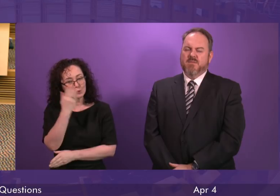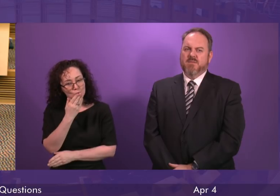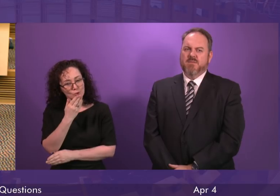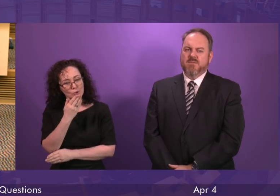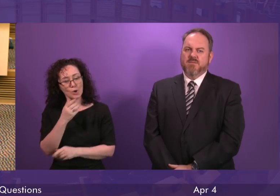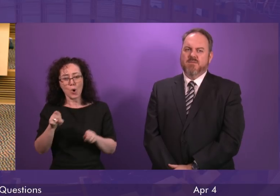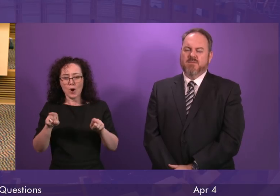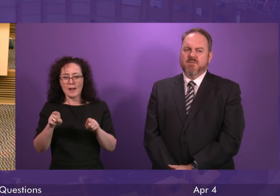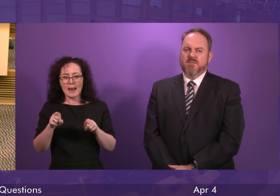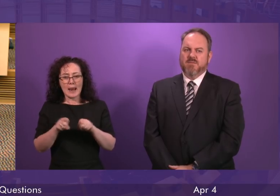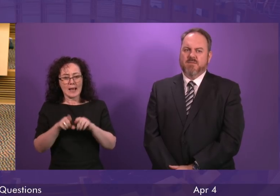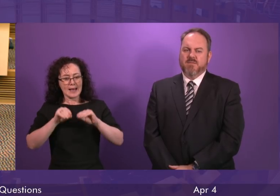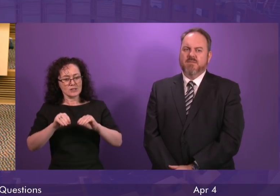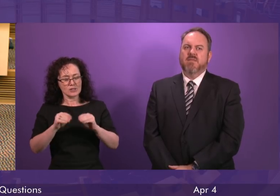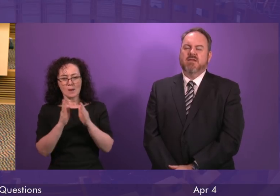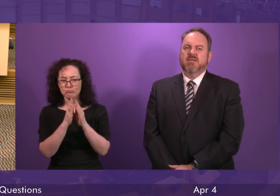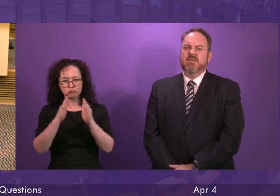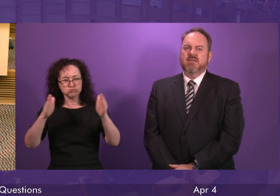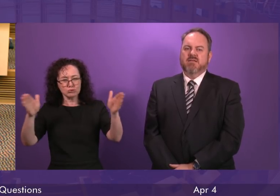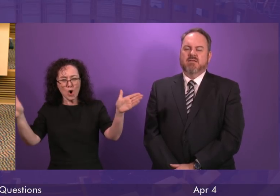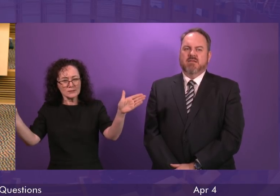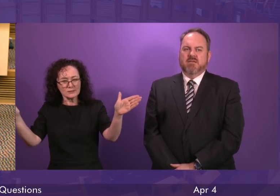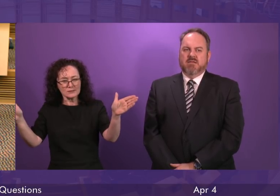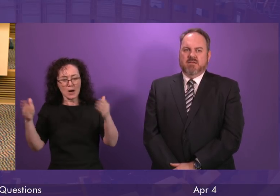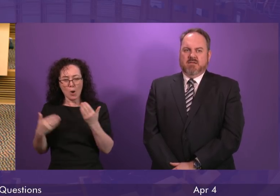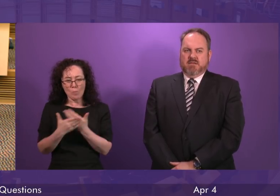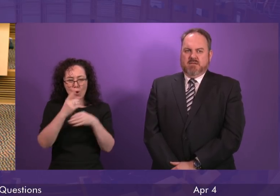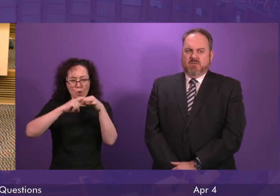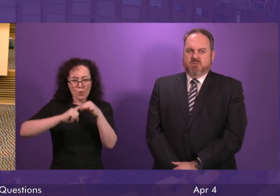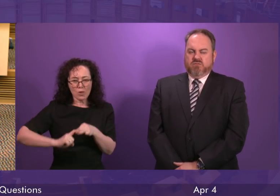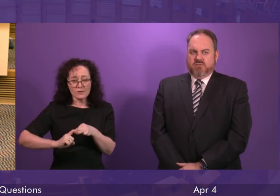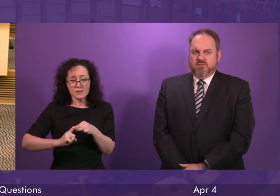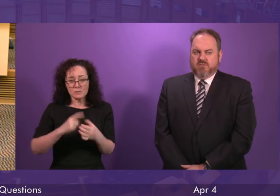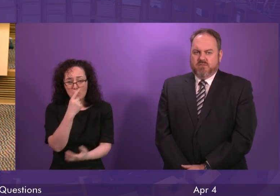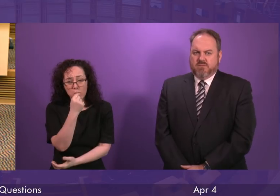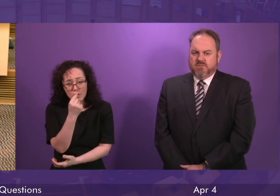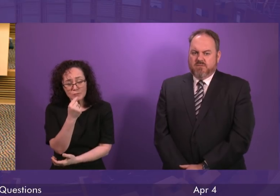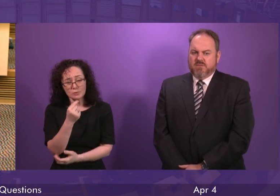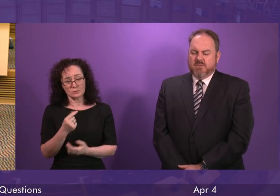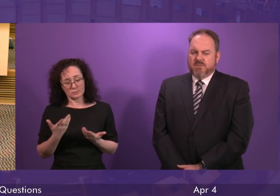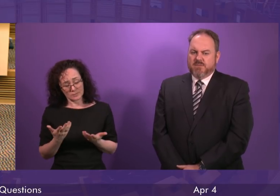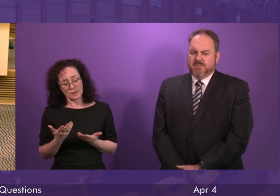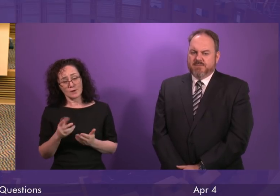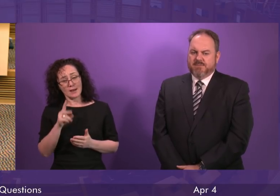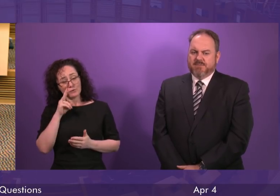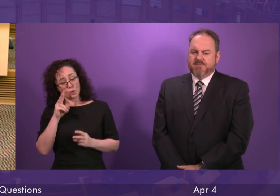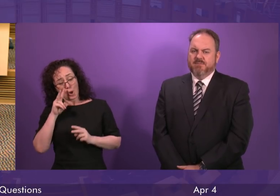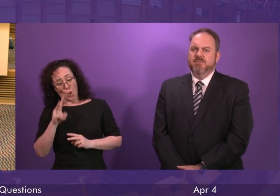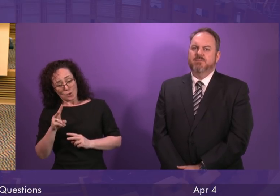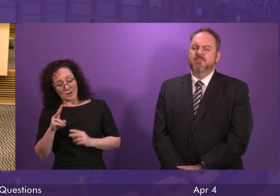range of qualifications and other awards are now available. As I said in my previous answer,